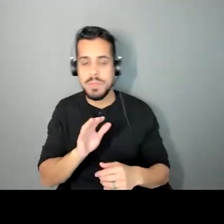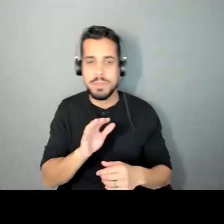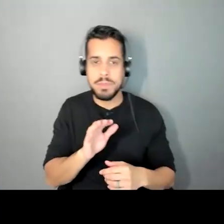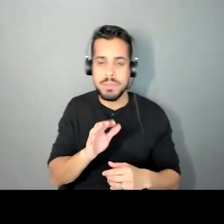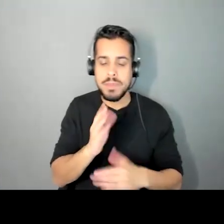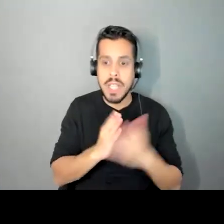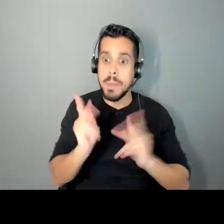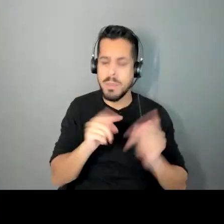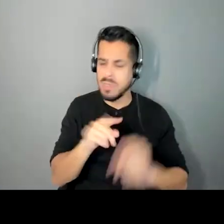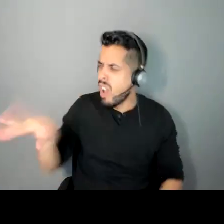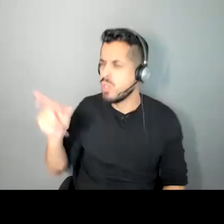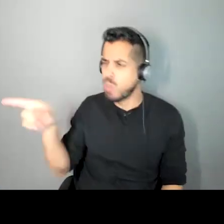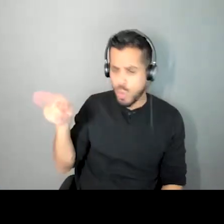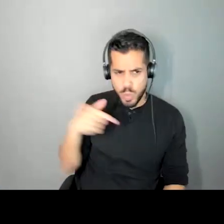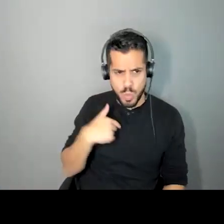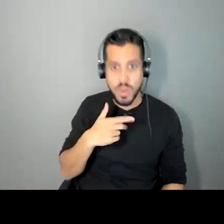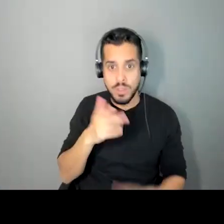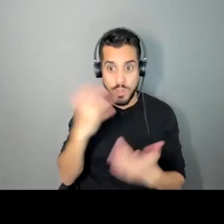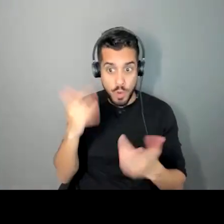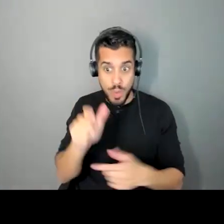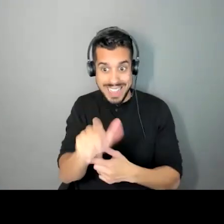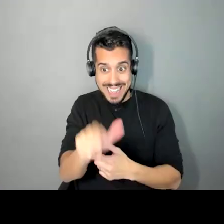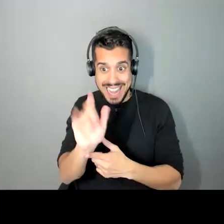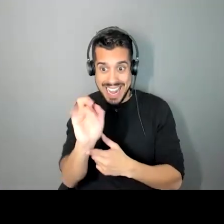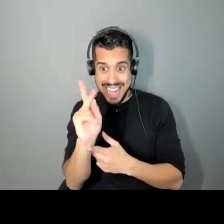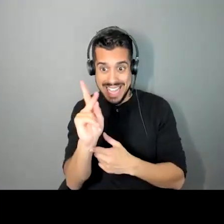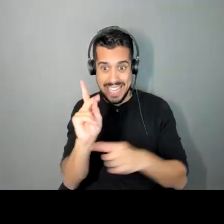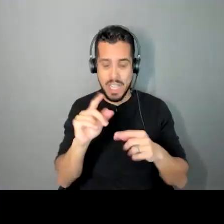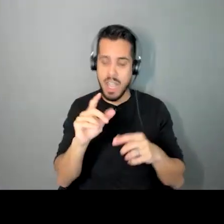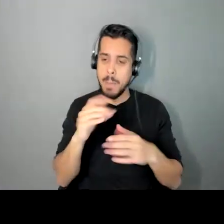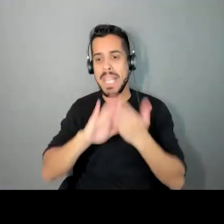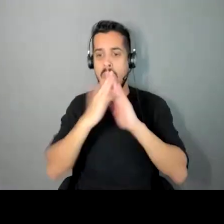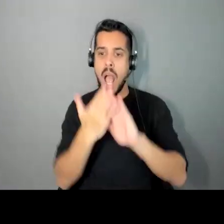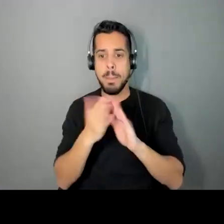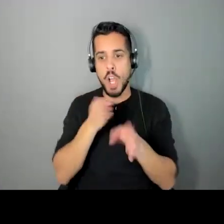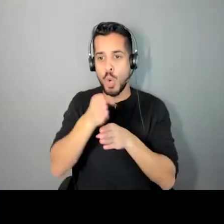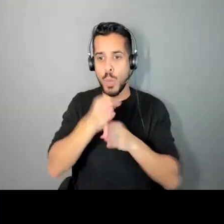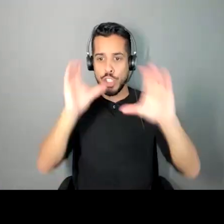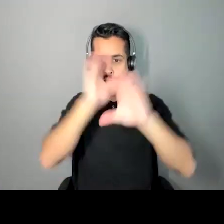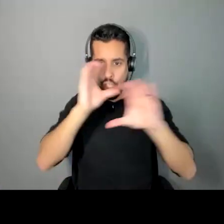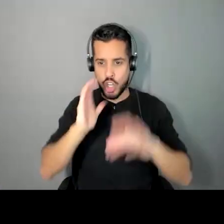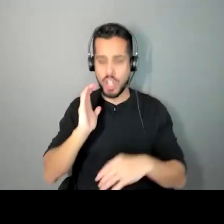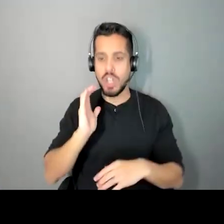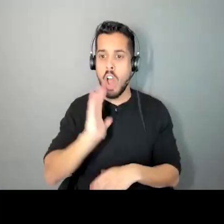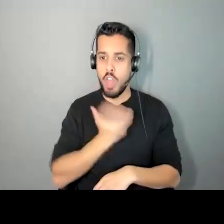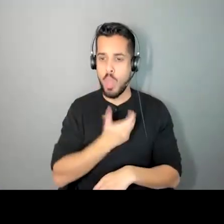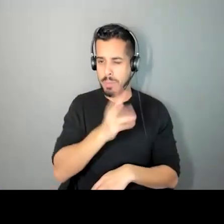so if you go out there and you click on that link, "Become a career seeker," um... the first thing that happens is you'll get, uh...